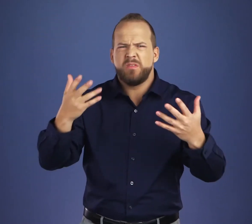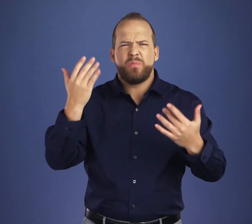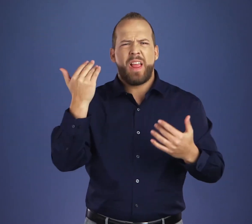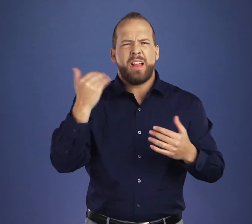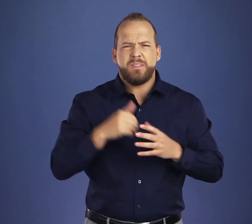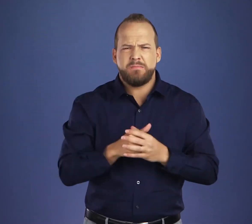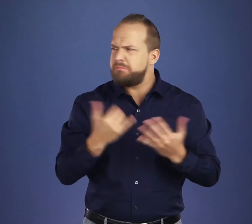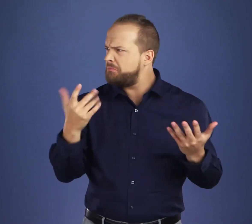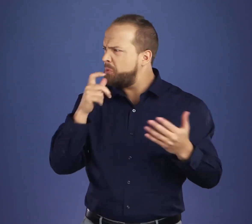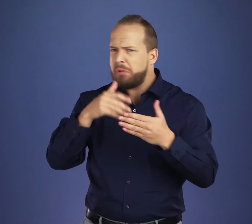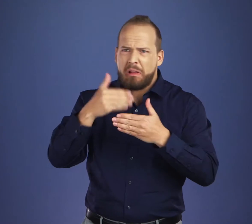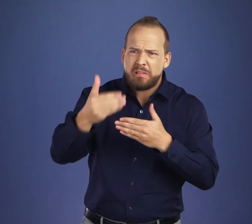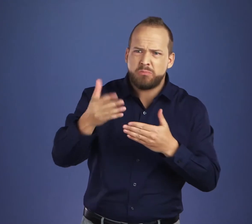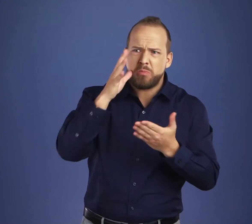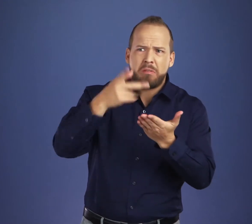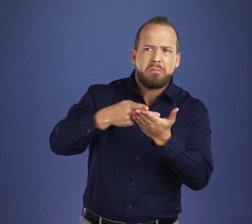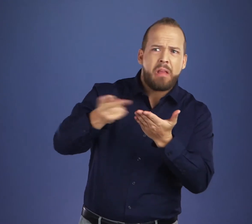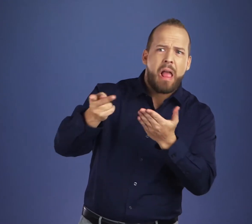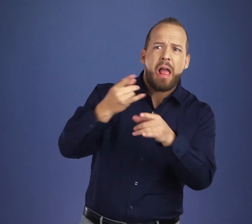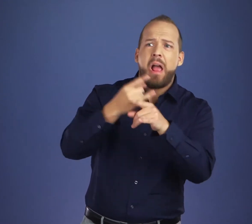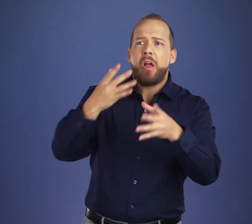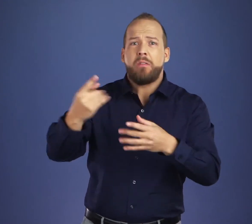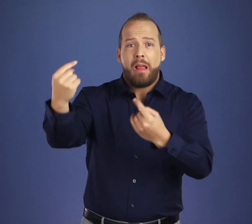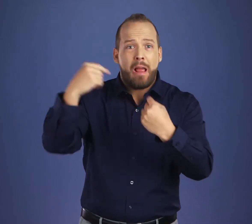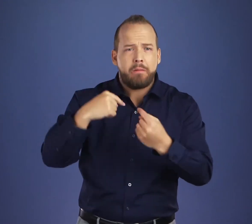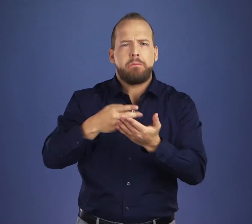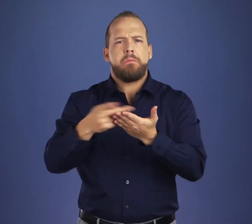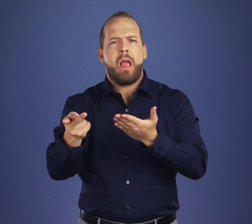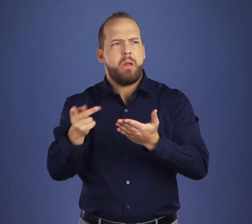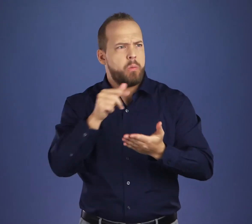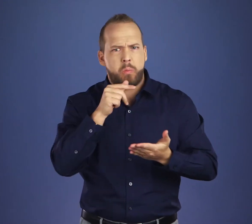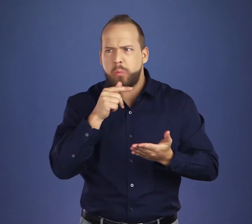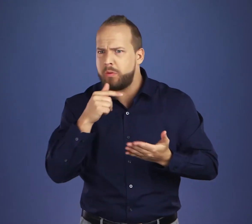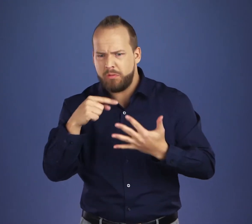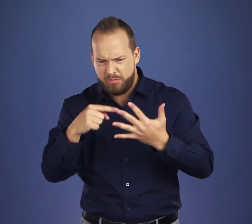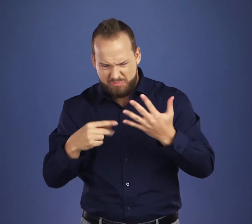Our unspoken, constant thought was “Which of us may be the next?”